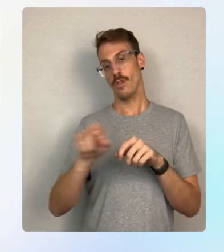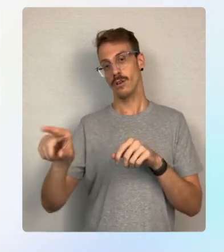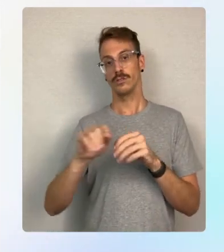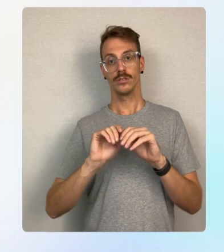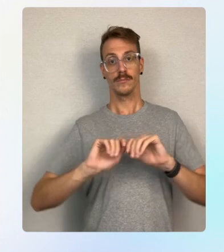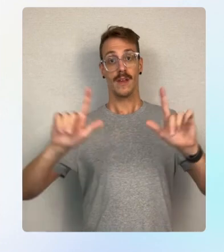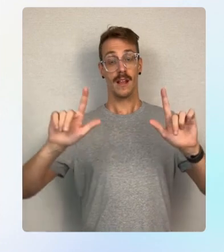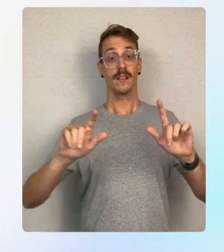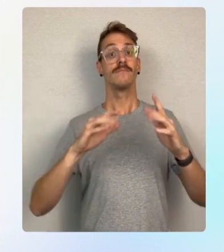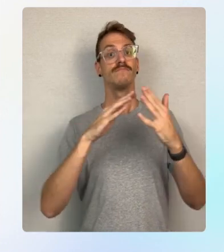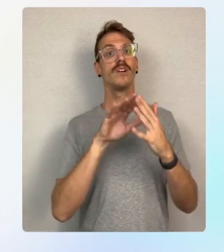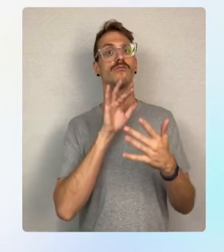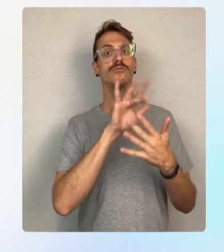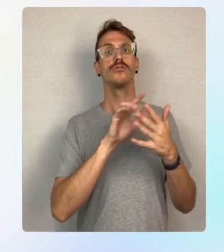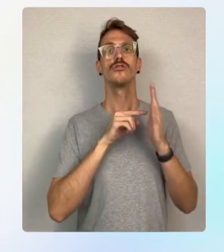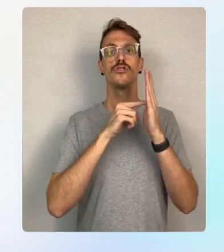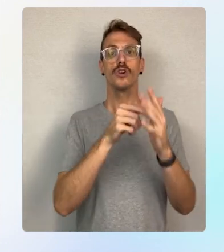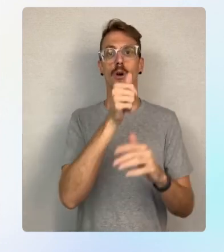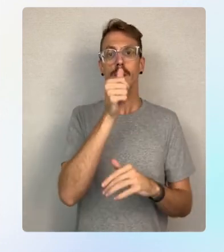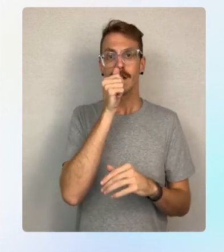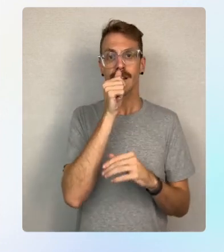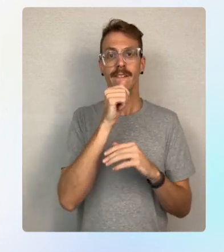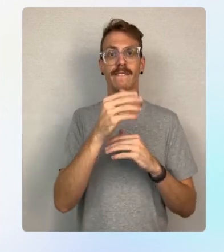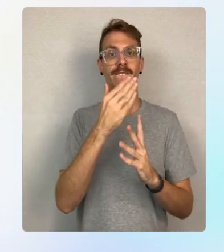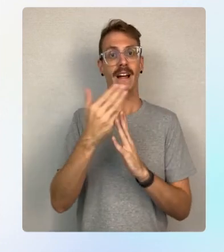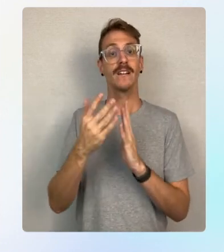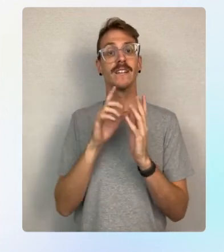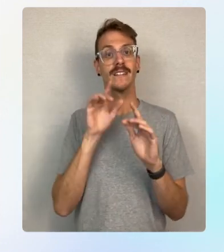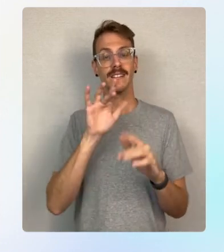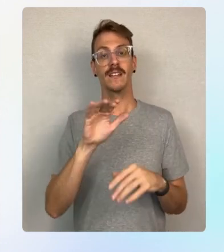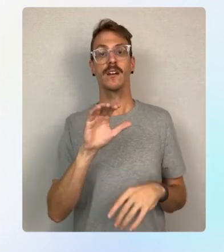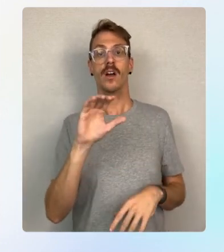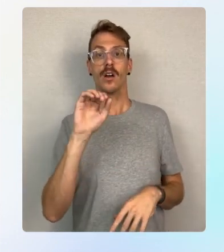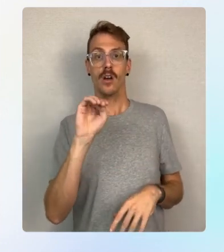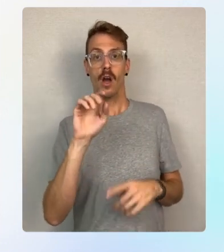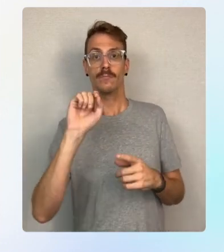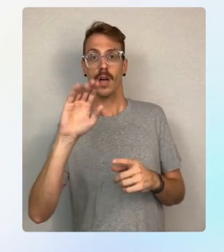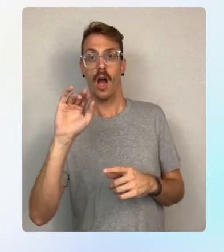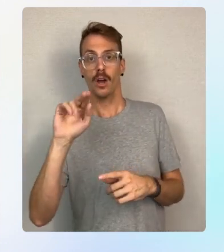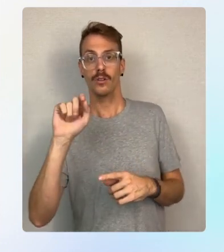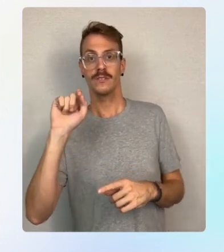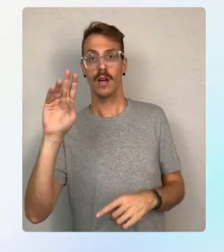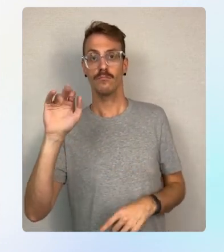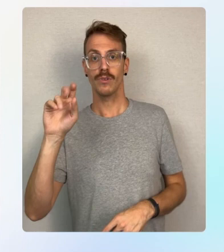toggle Show hidden files and select com.oculus.browser